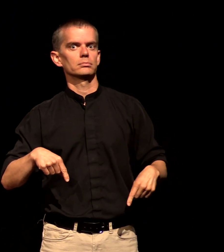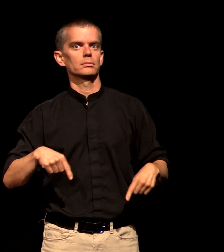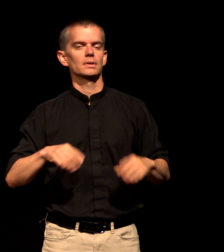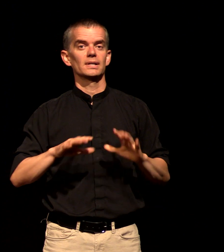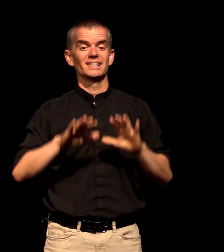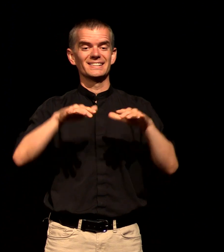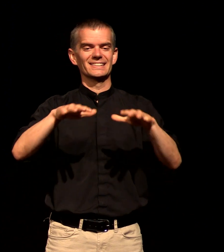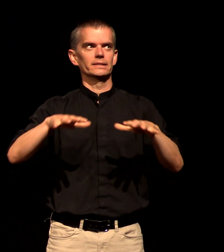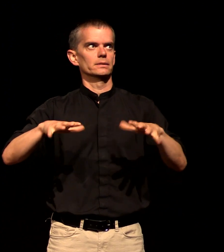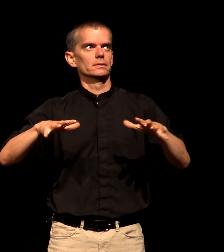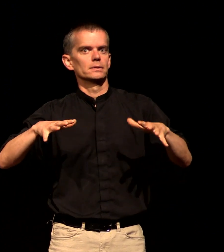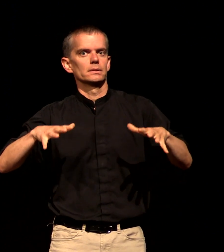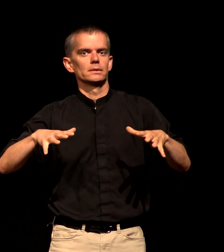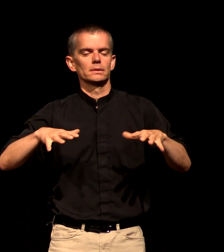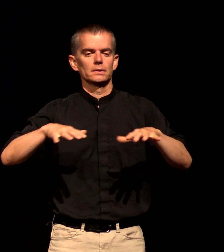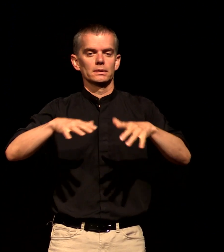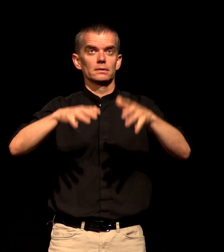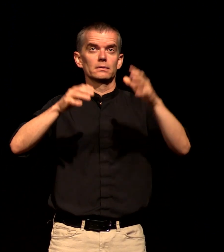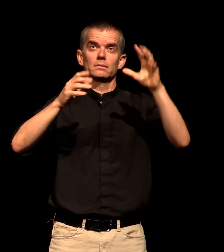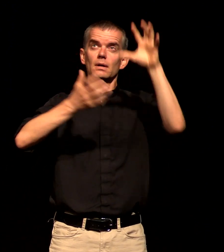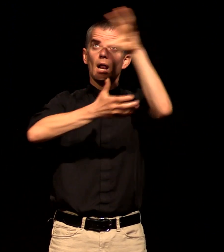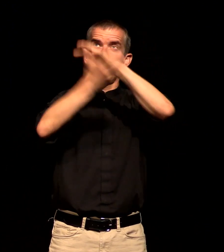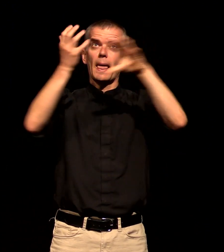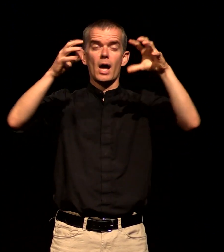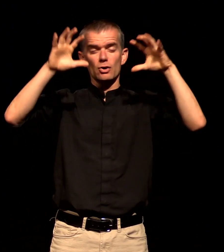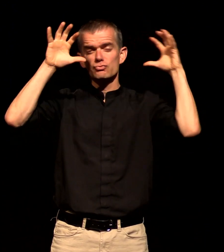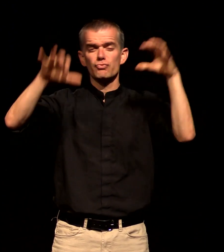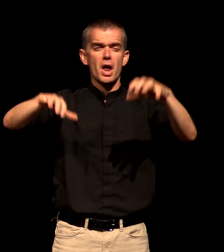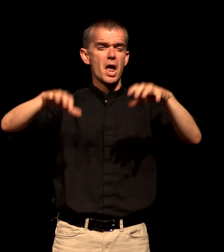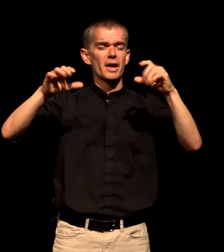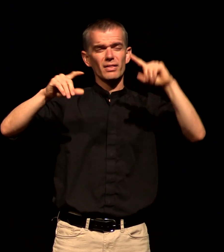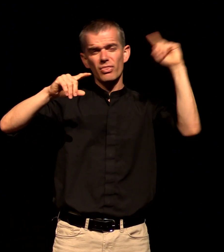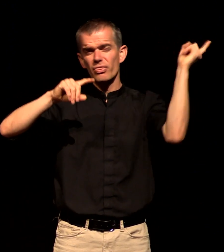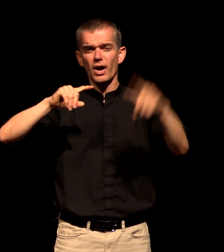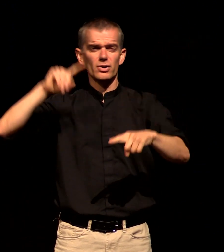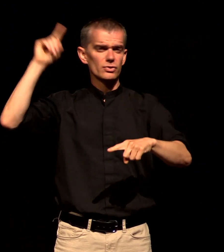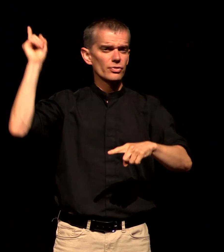quaked to its very depths, the clouds poured down rain, the